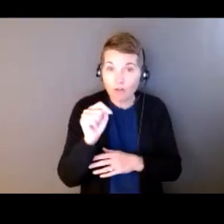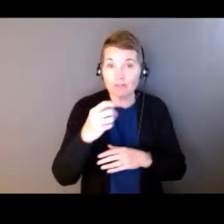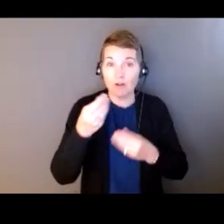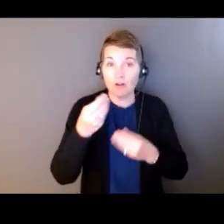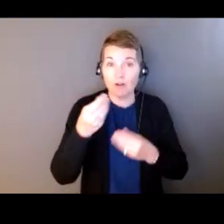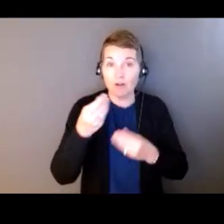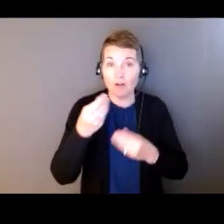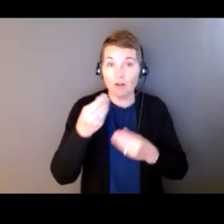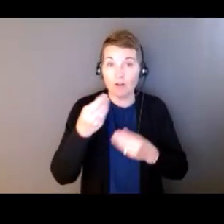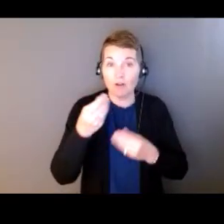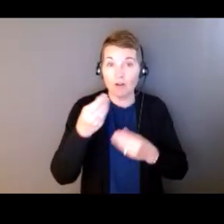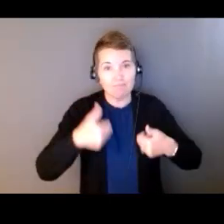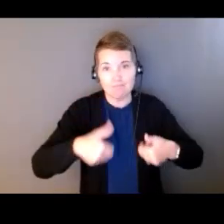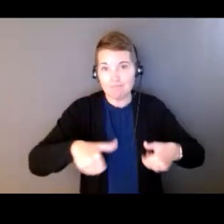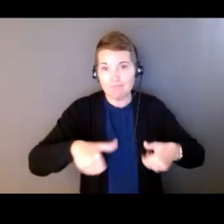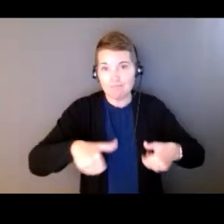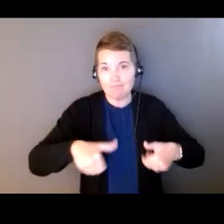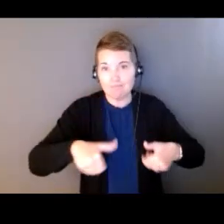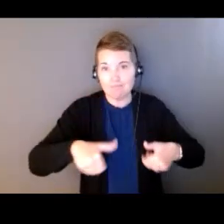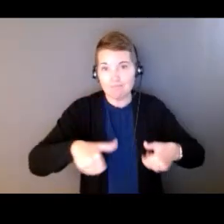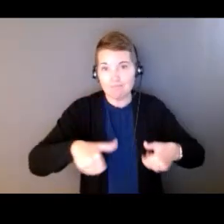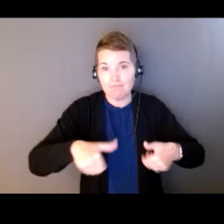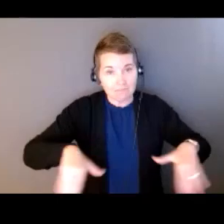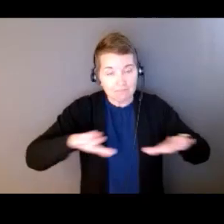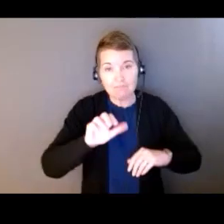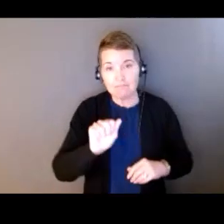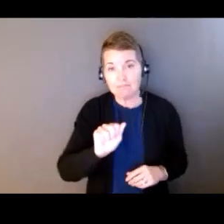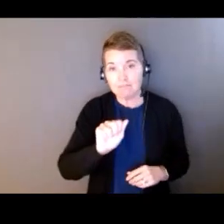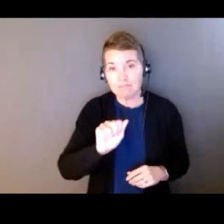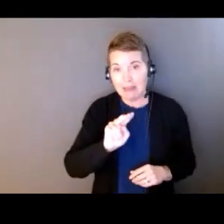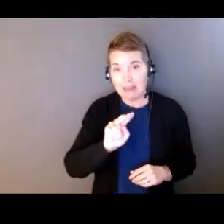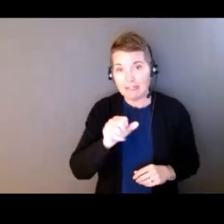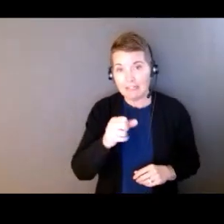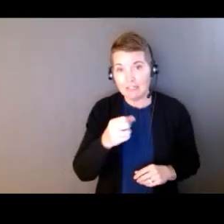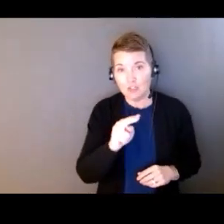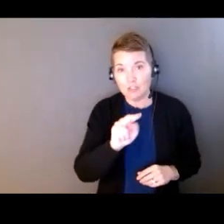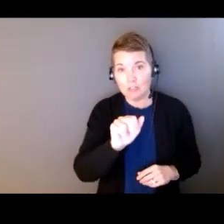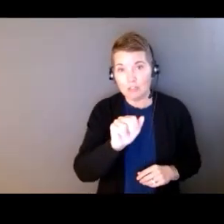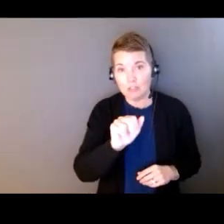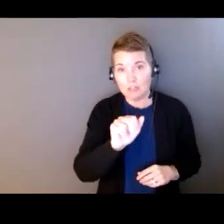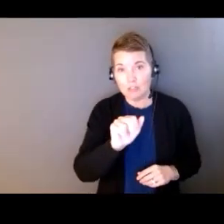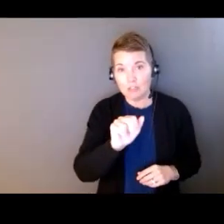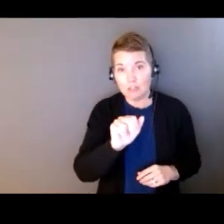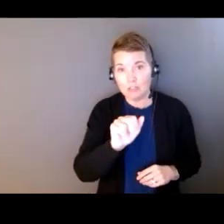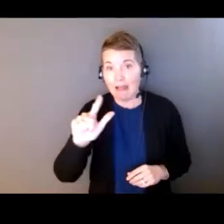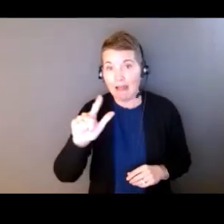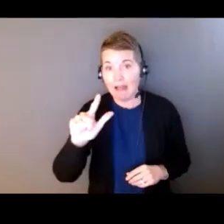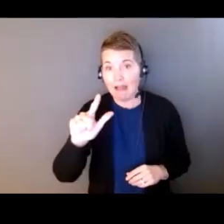Territory of the Anishinaabe Algonquin Nation, whose presence here reaches back to time immemorial.